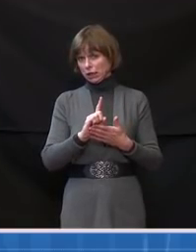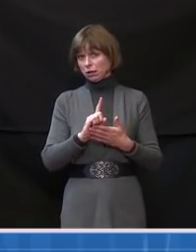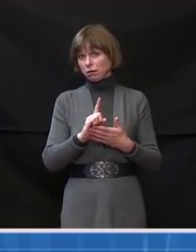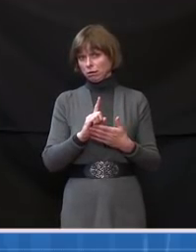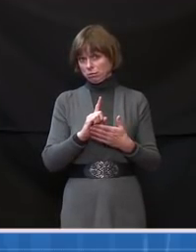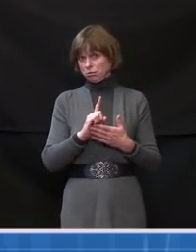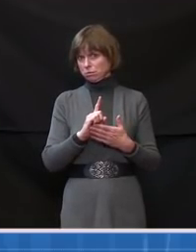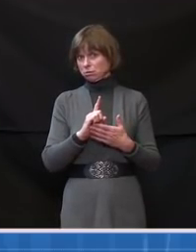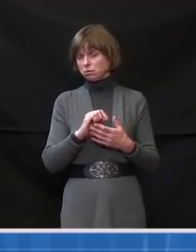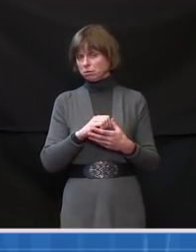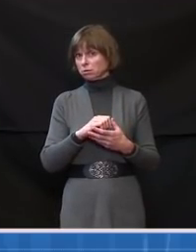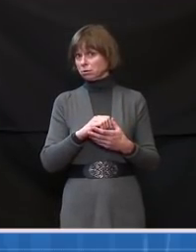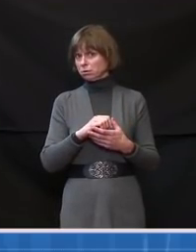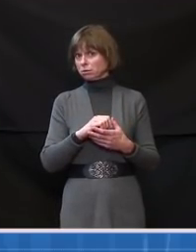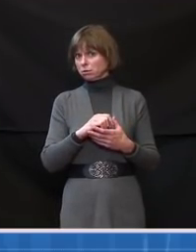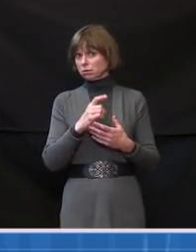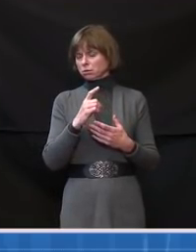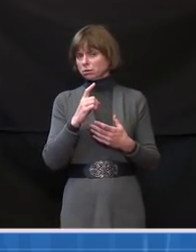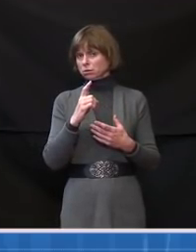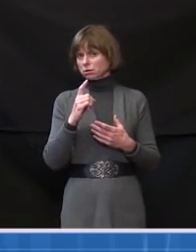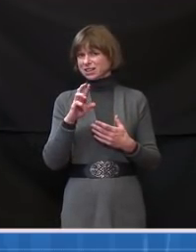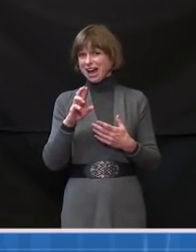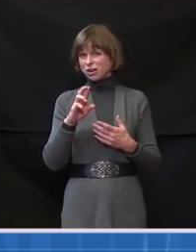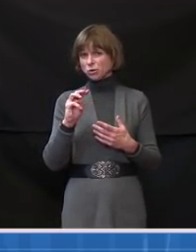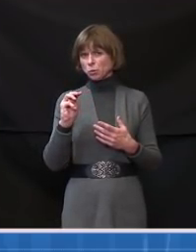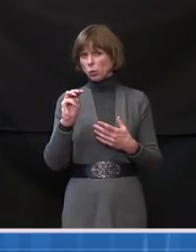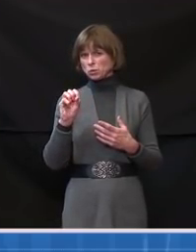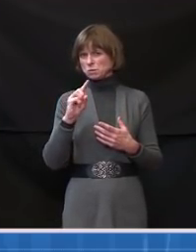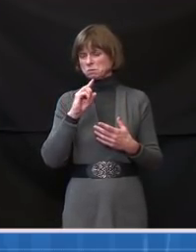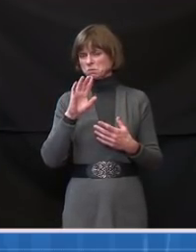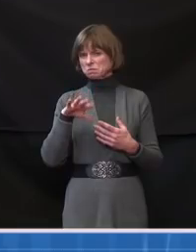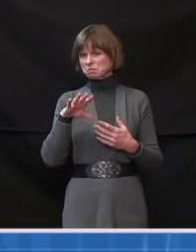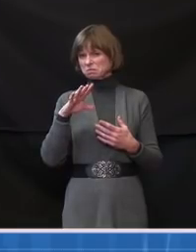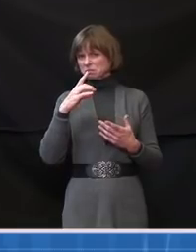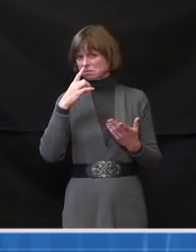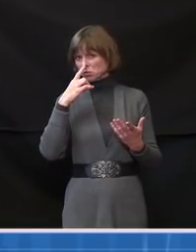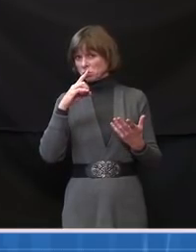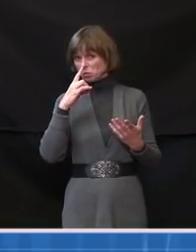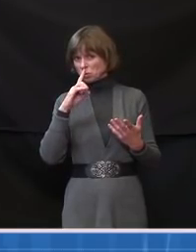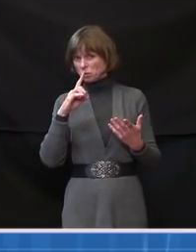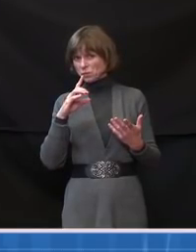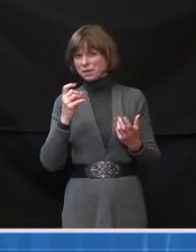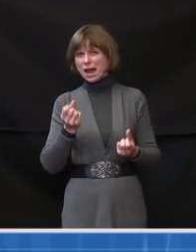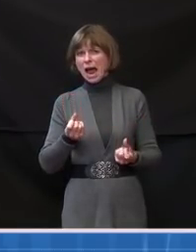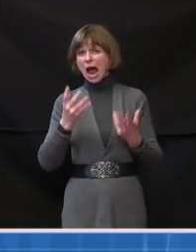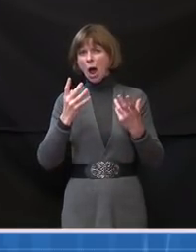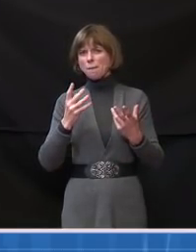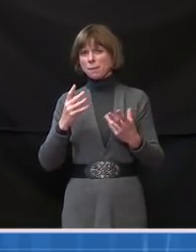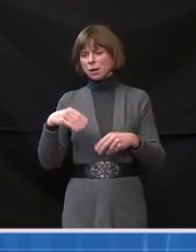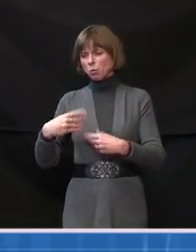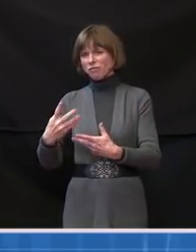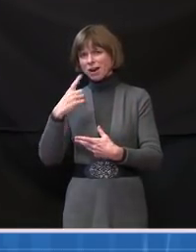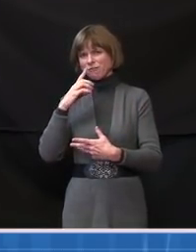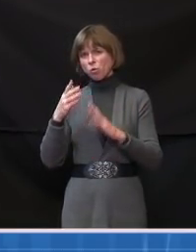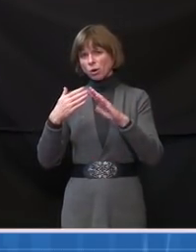Jeff, Dr. Nunez-Smith, did you put a number? I didn’t quite catch it on how many would go to community health centers. And, of course,